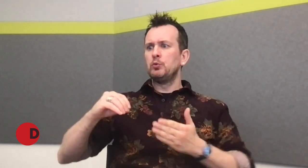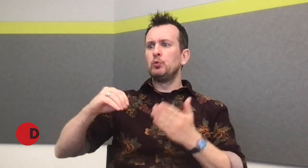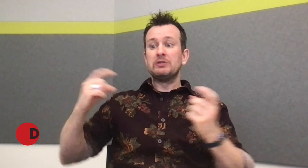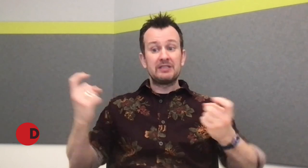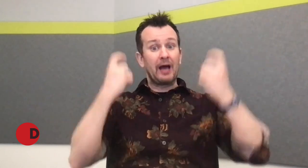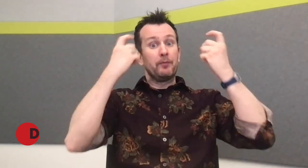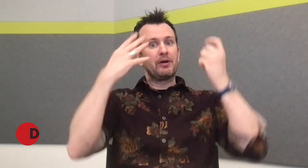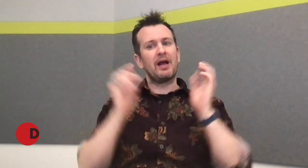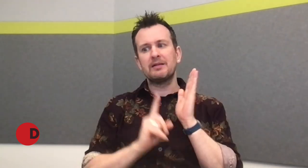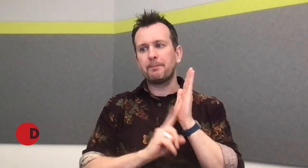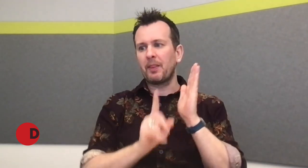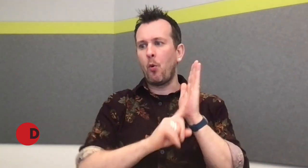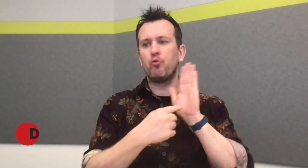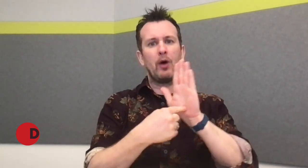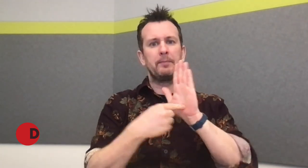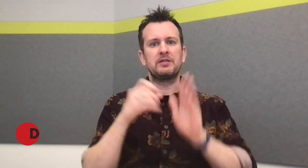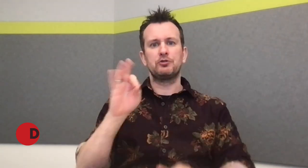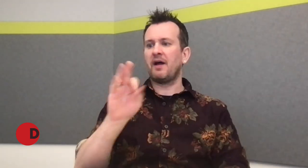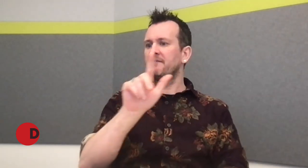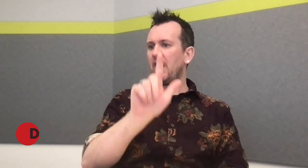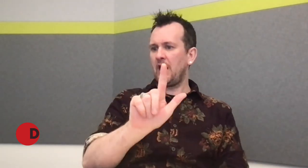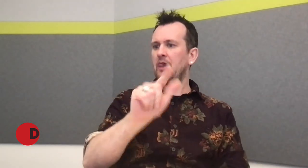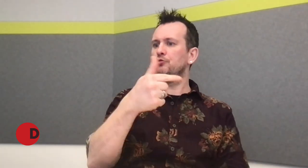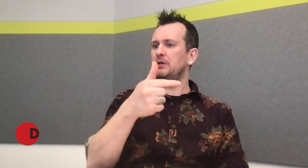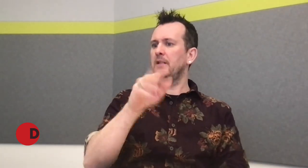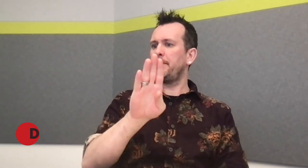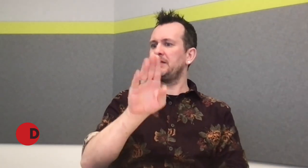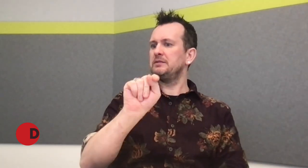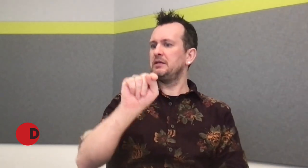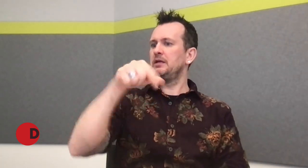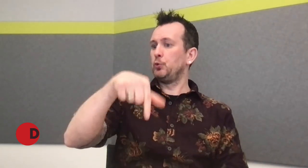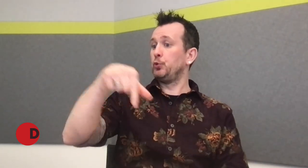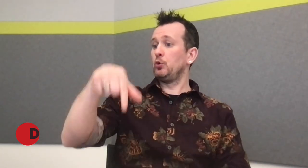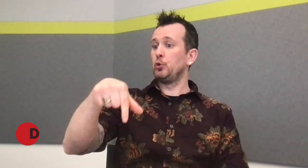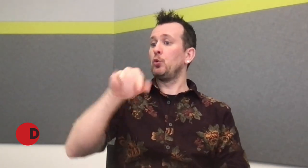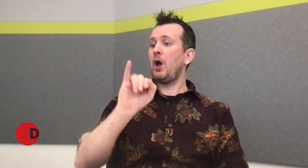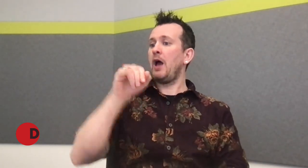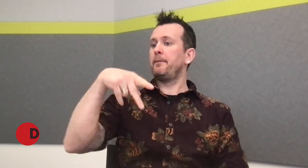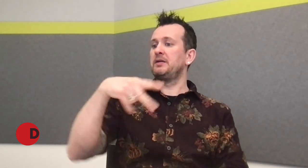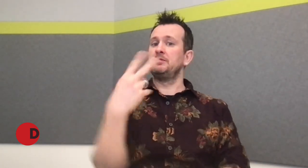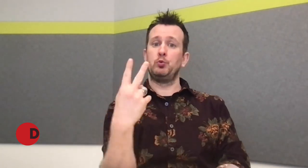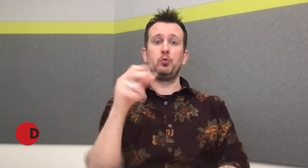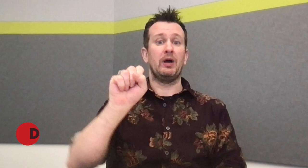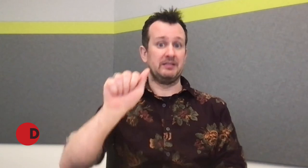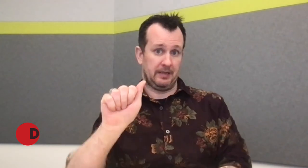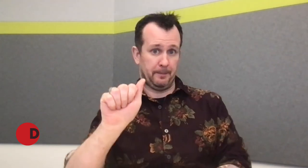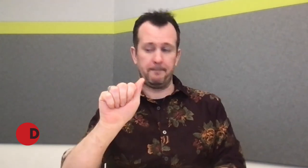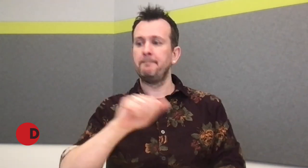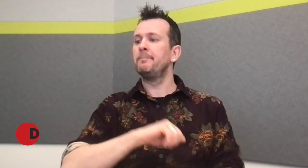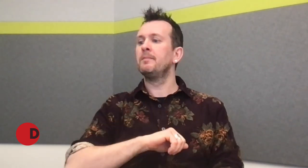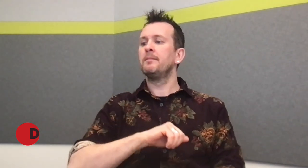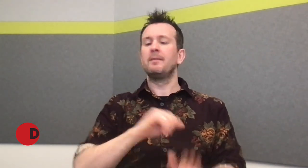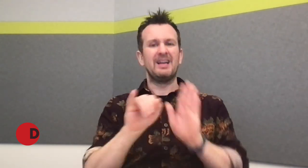for the community to celebrate and explore LGBTQQIP2SA